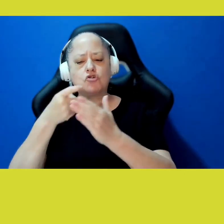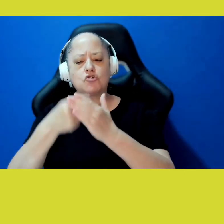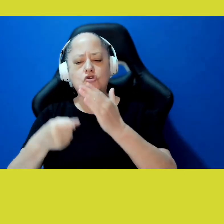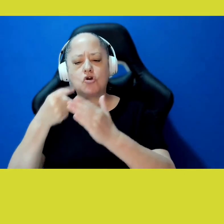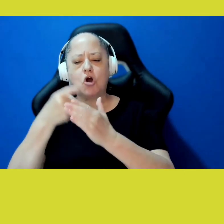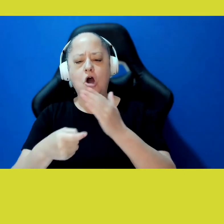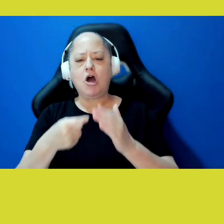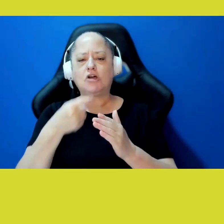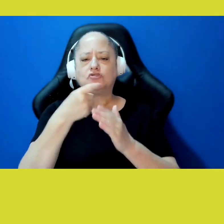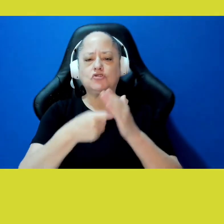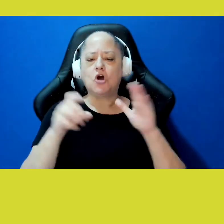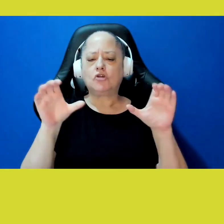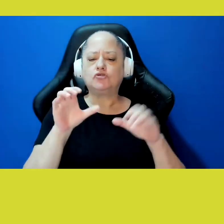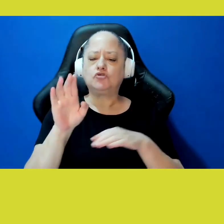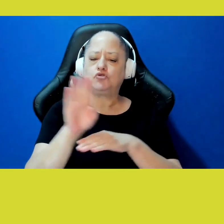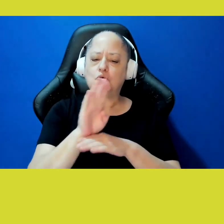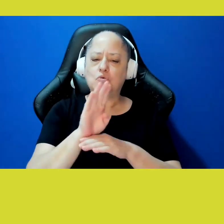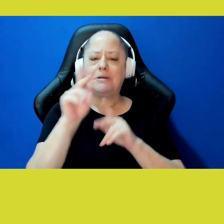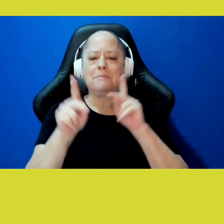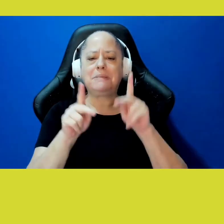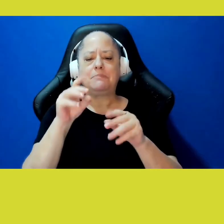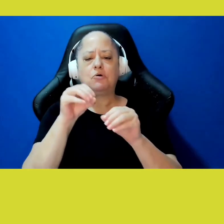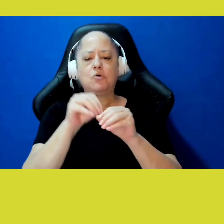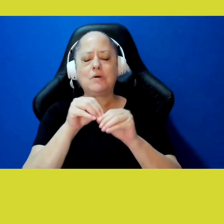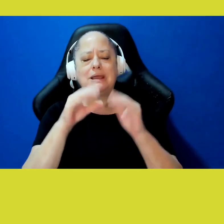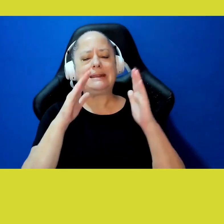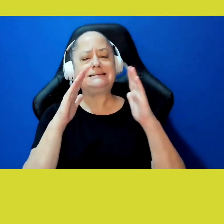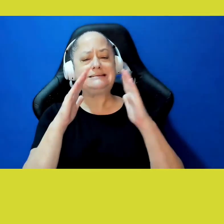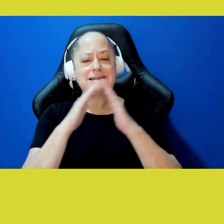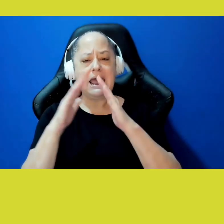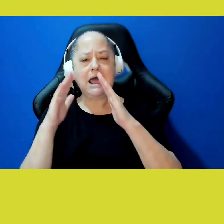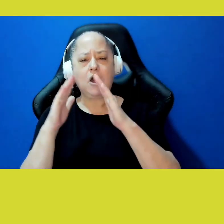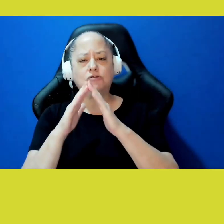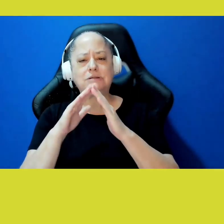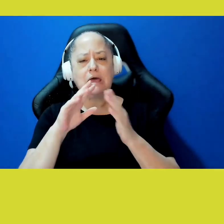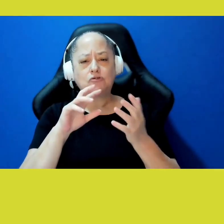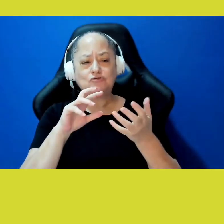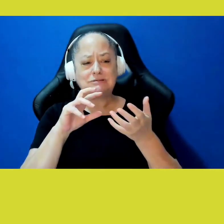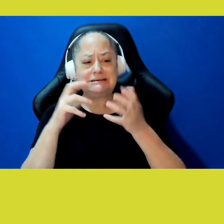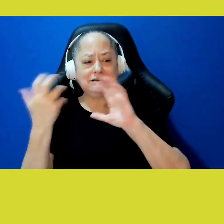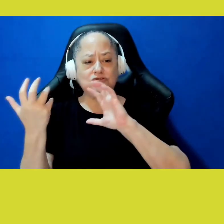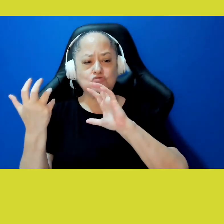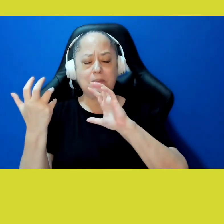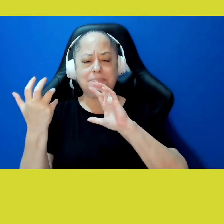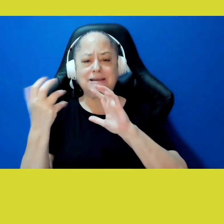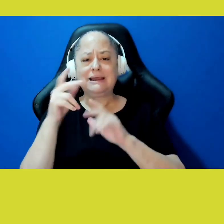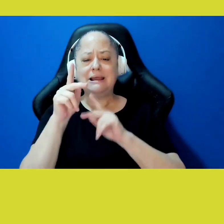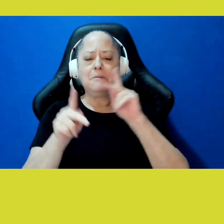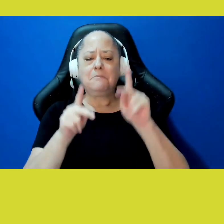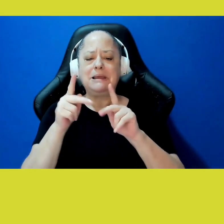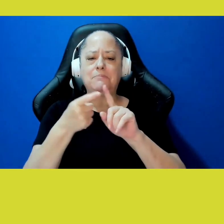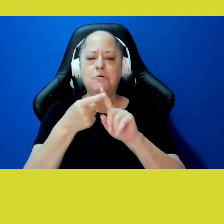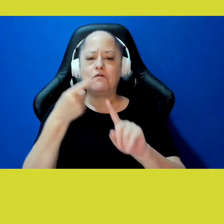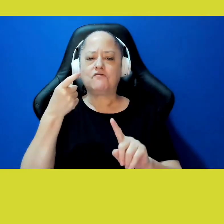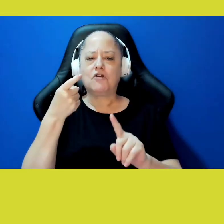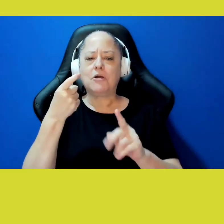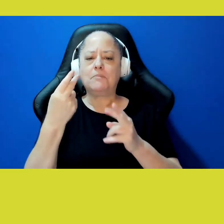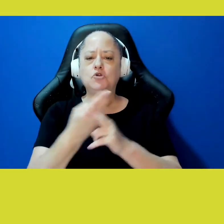doing business, of people being in a downtown, disrupting people from using the downtown